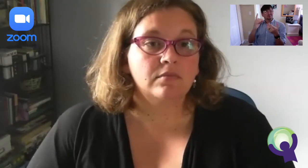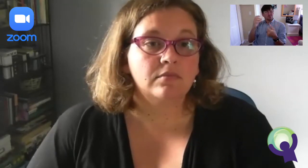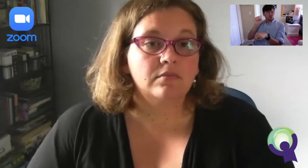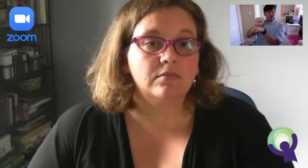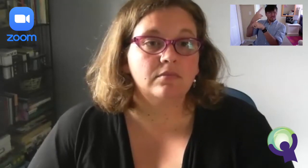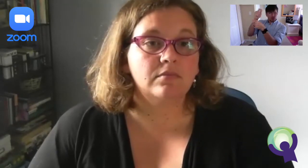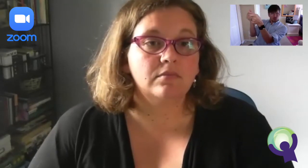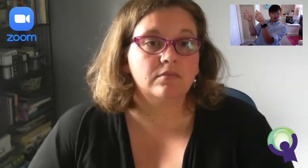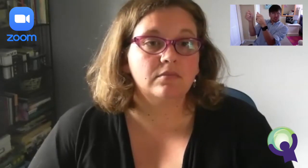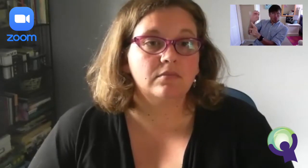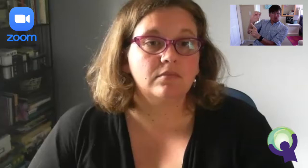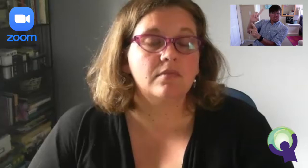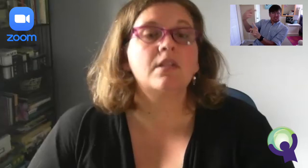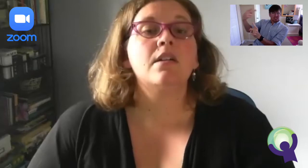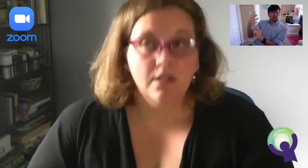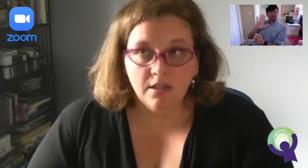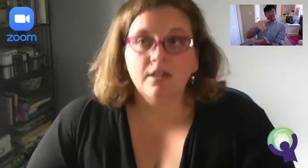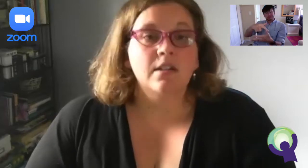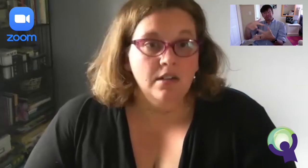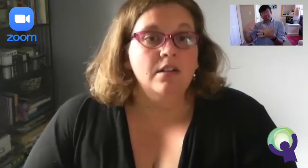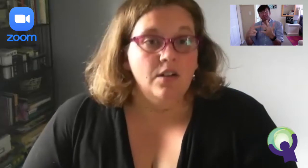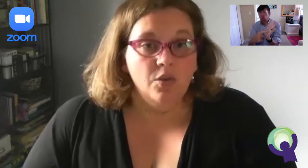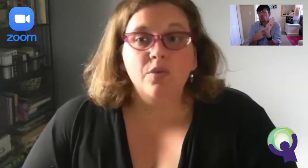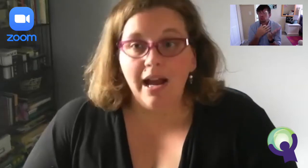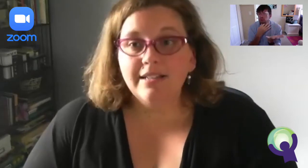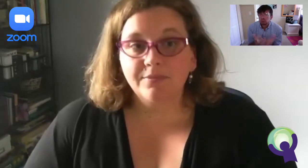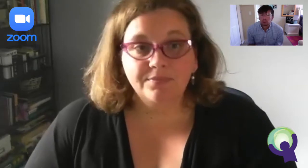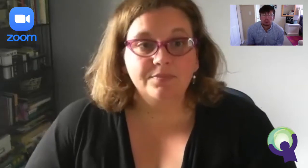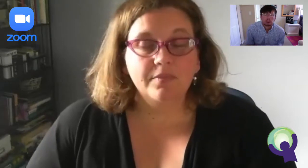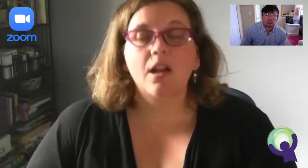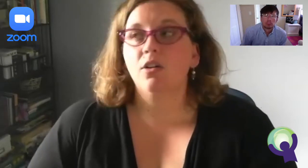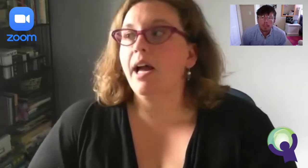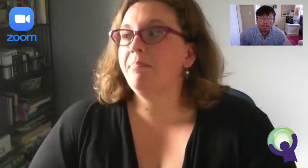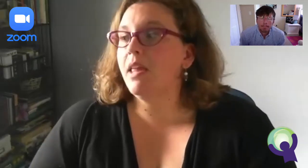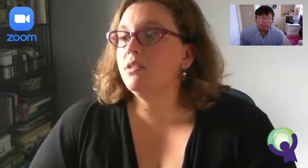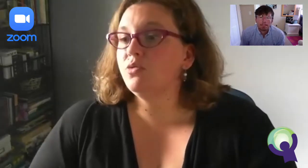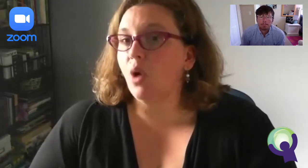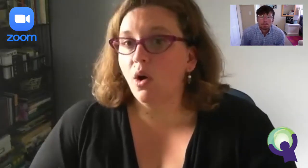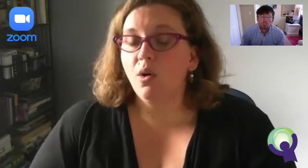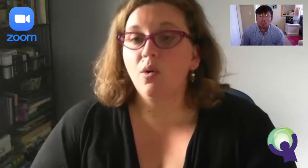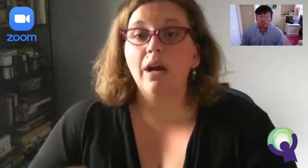your job had certain requirements especially to be the director i'm sure you had very specific requirements what were some of those